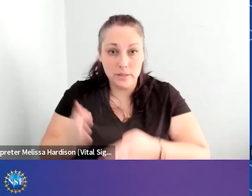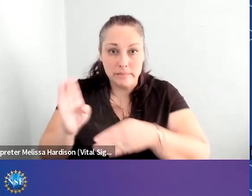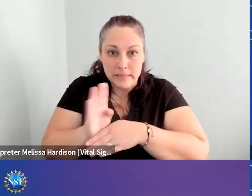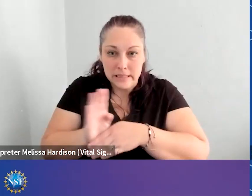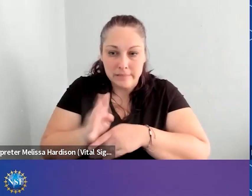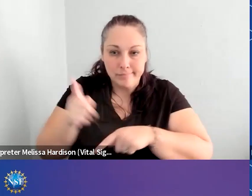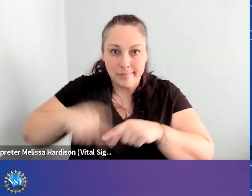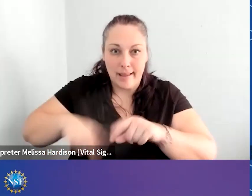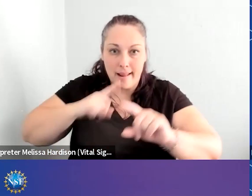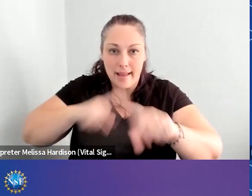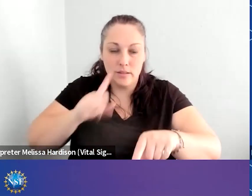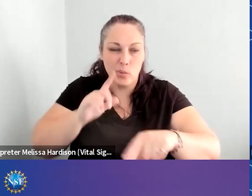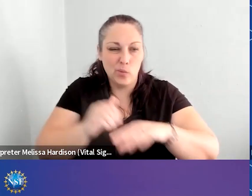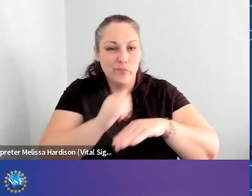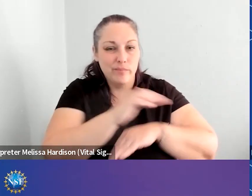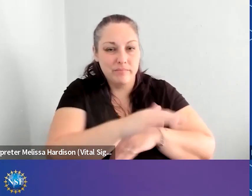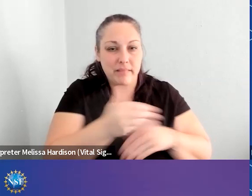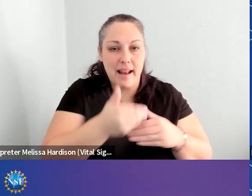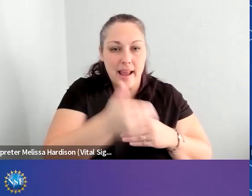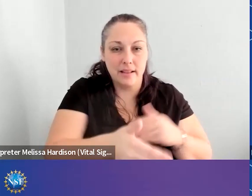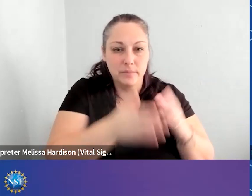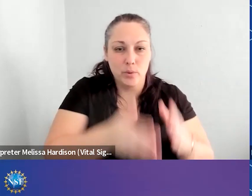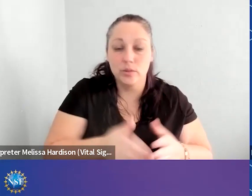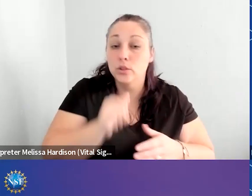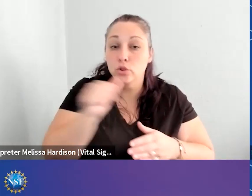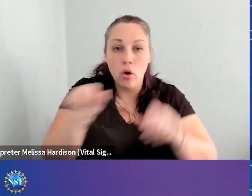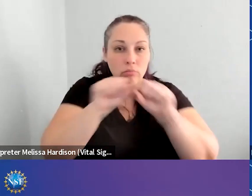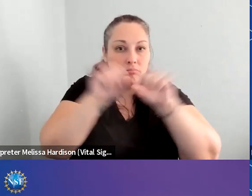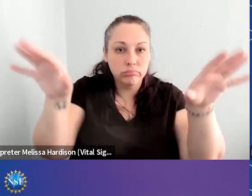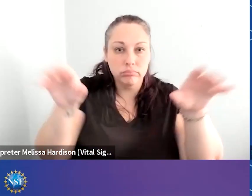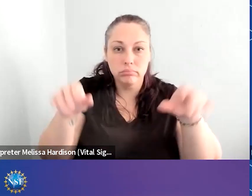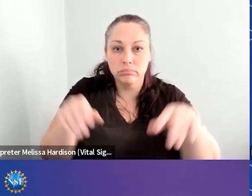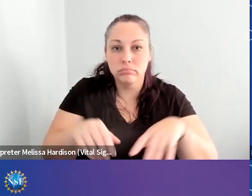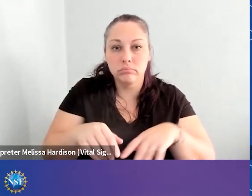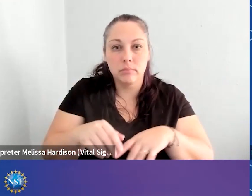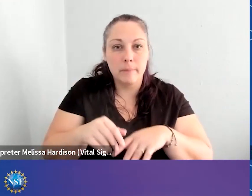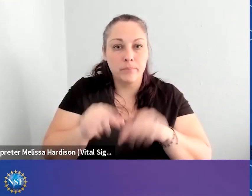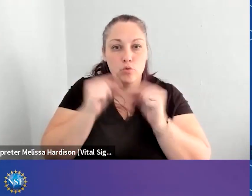What you don't want to do is to send it to more than one person, whether either in group email or individually.